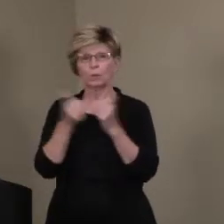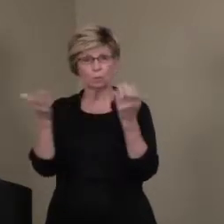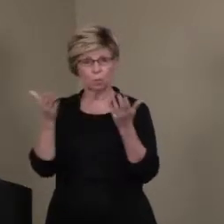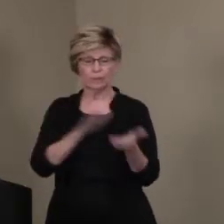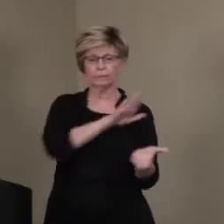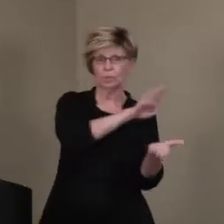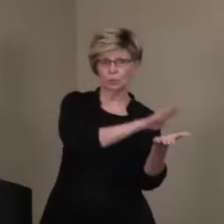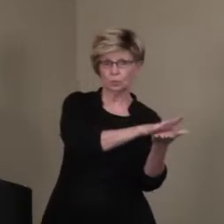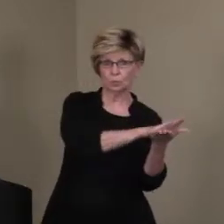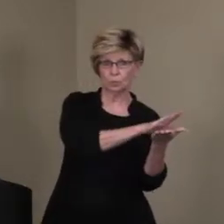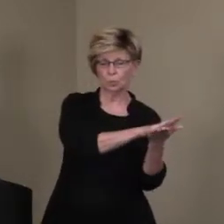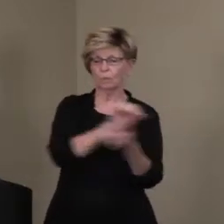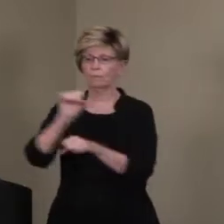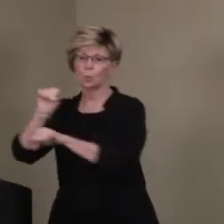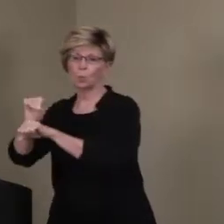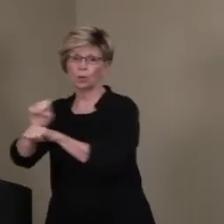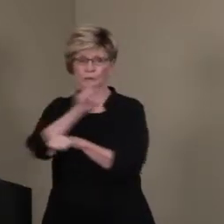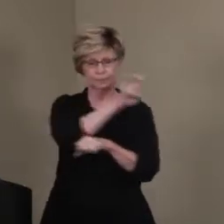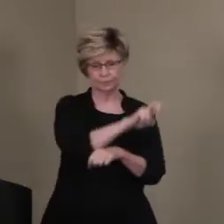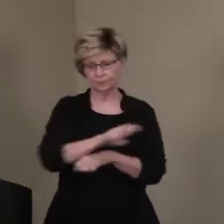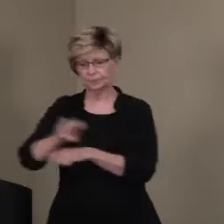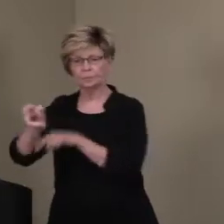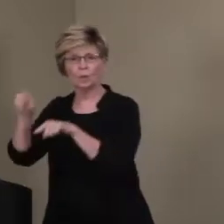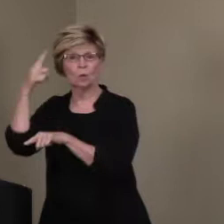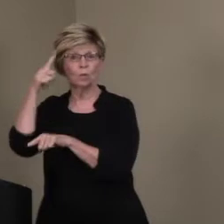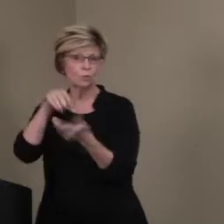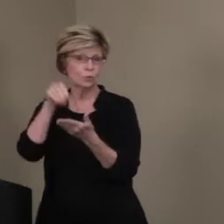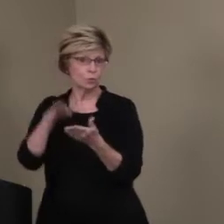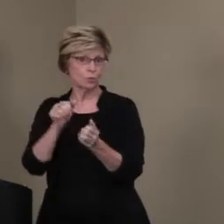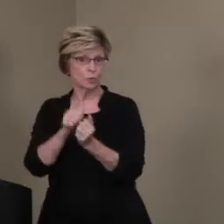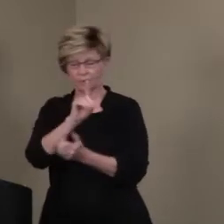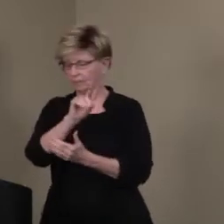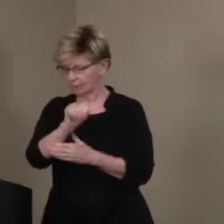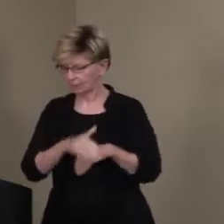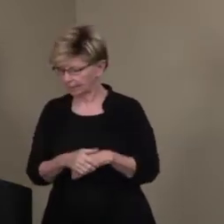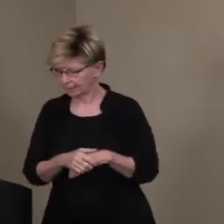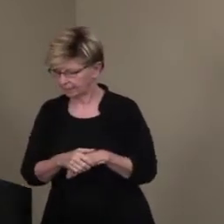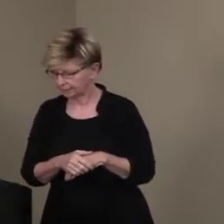This presentation will be discussing school to work transition for students with disabilities.